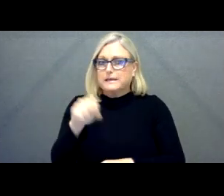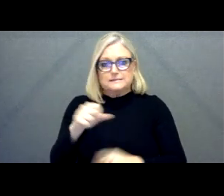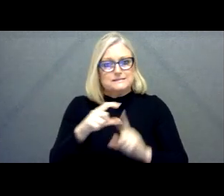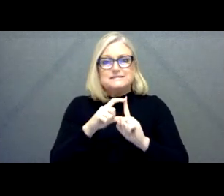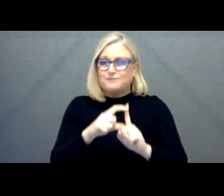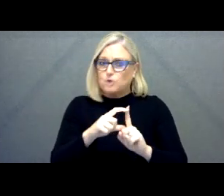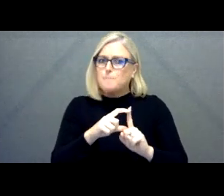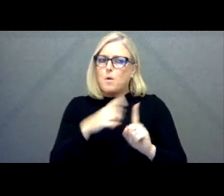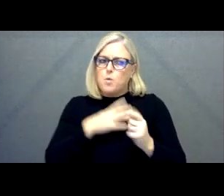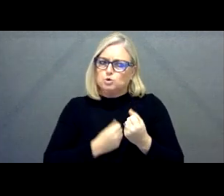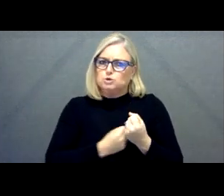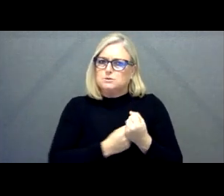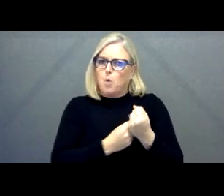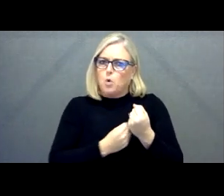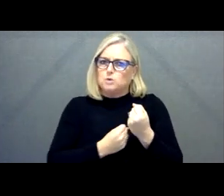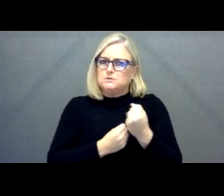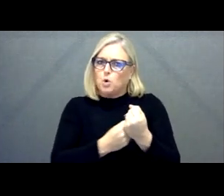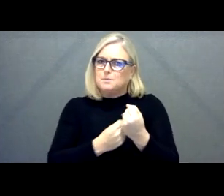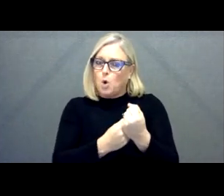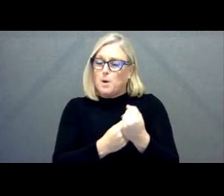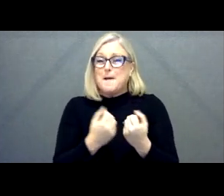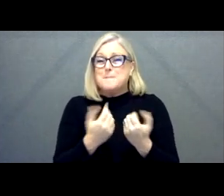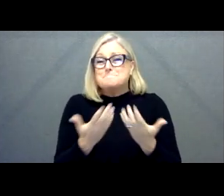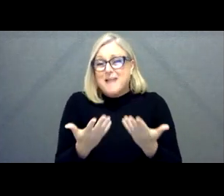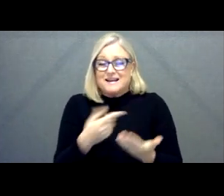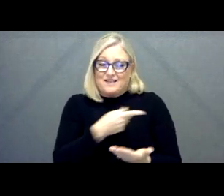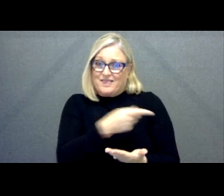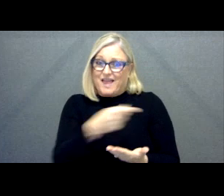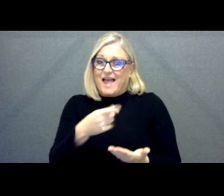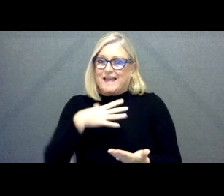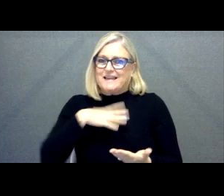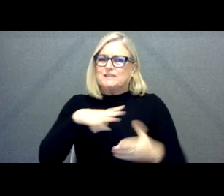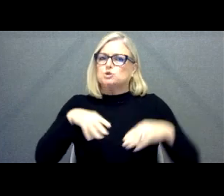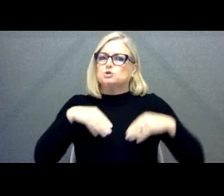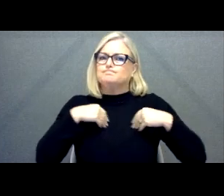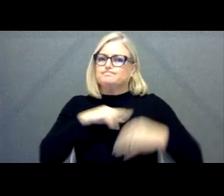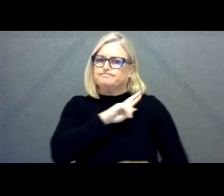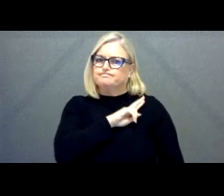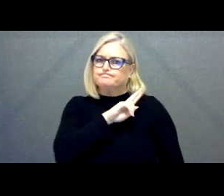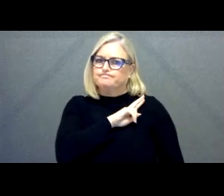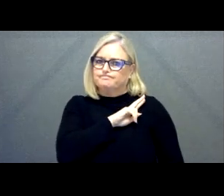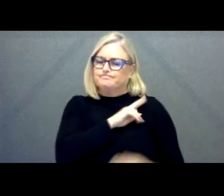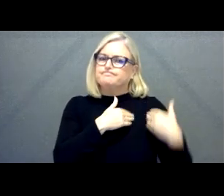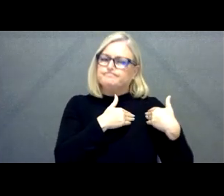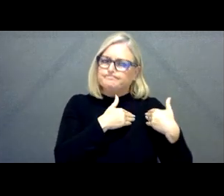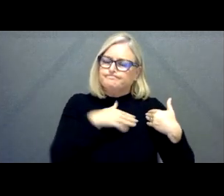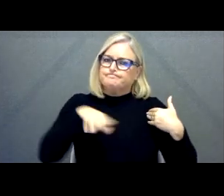be that accountability um by people to really um take ownerships and responsibility of their